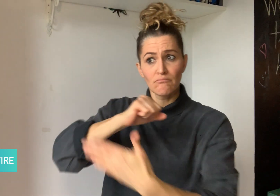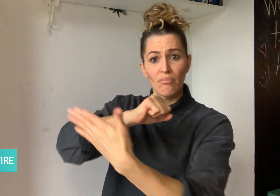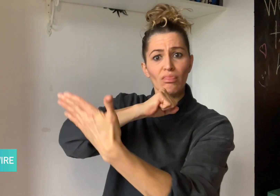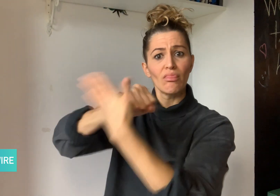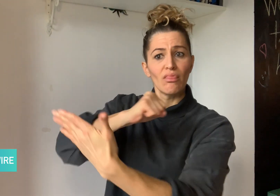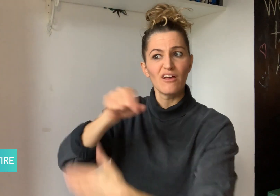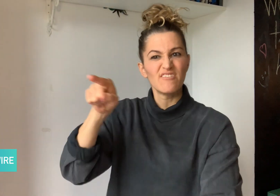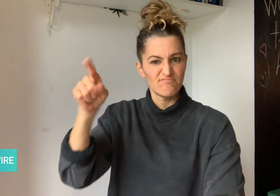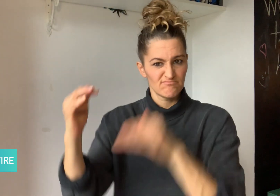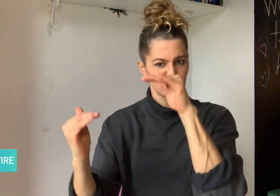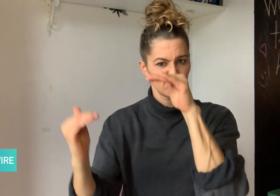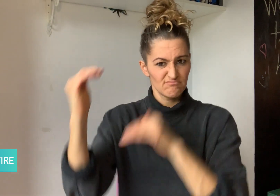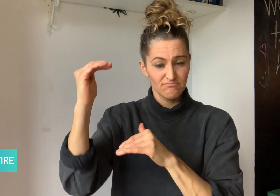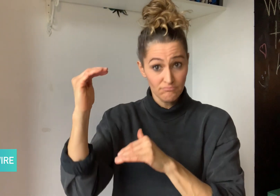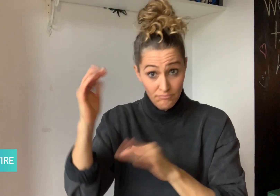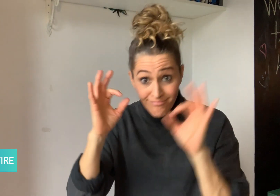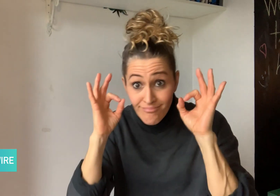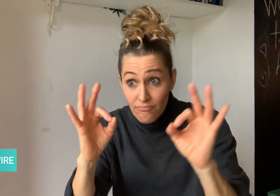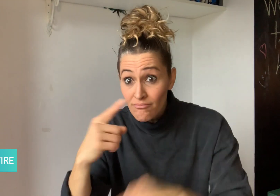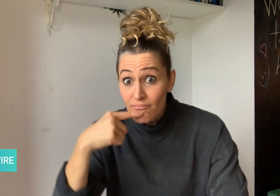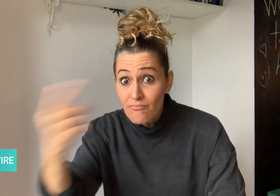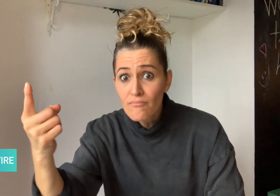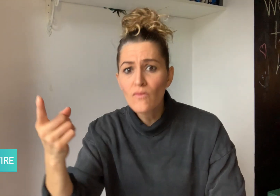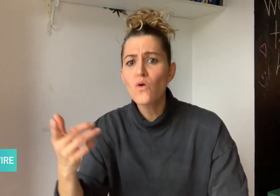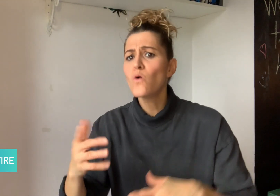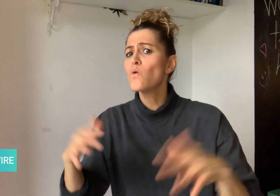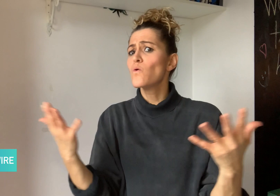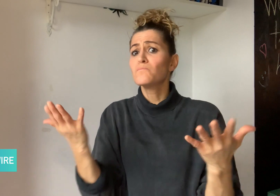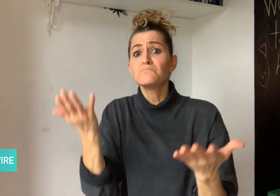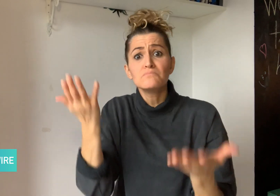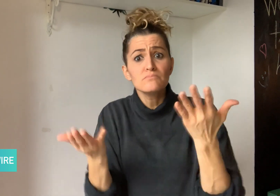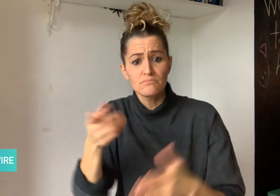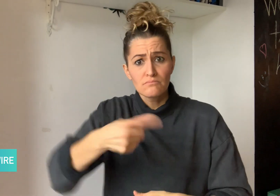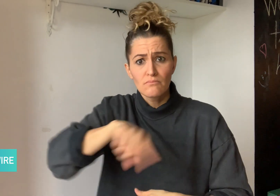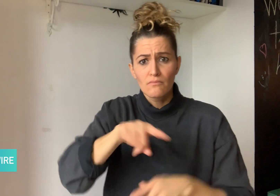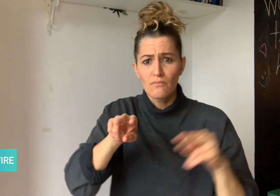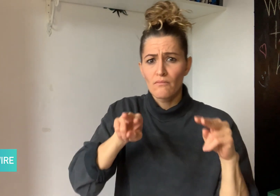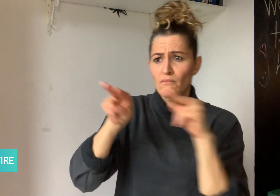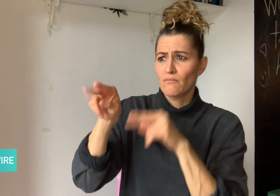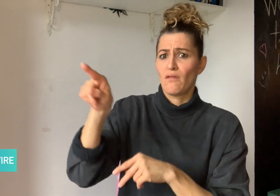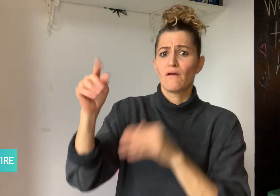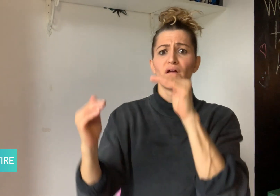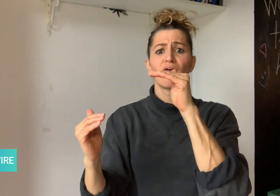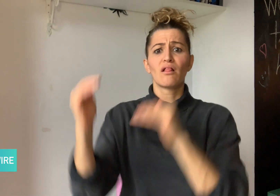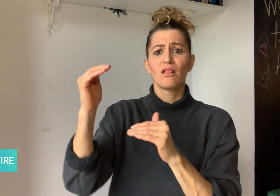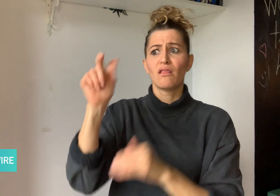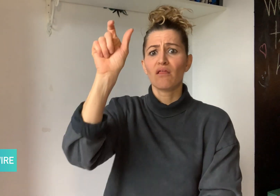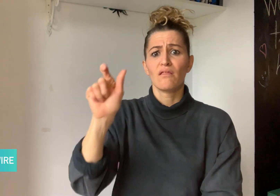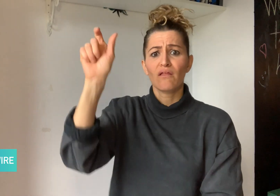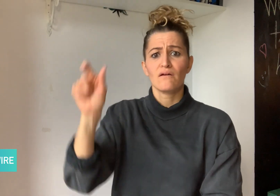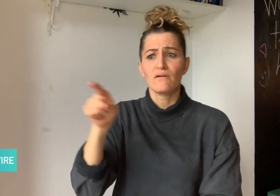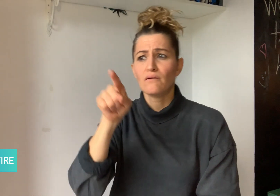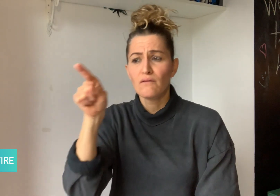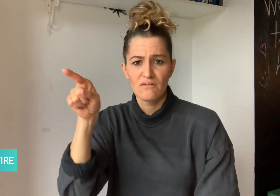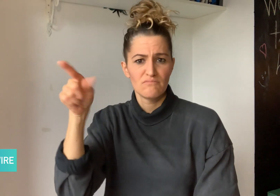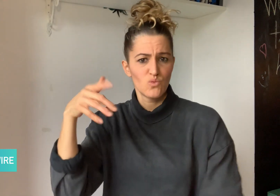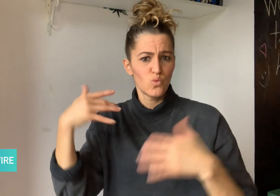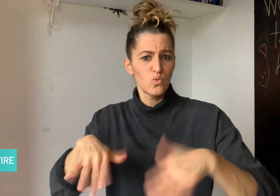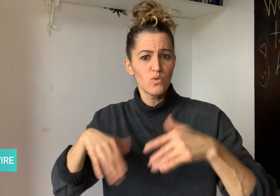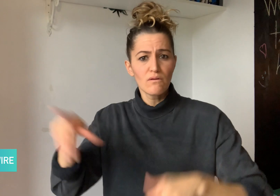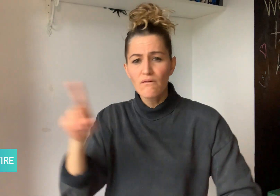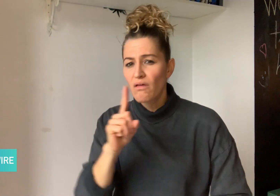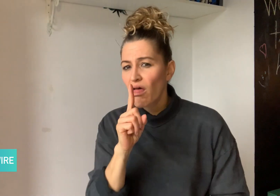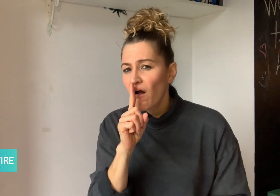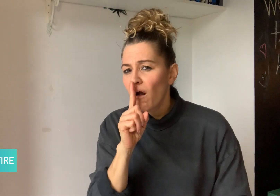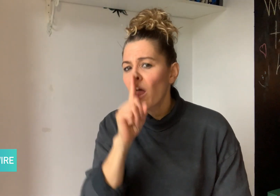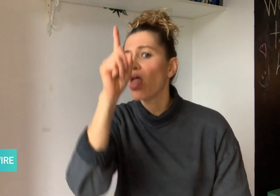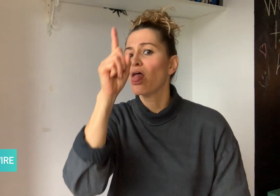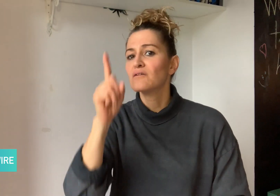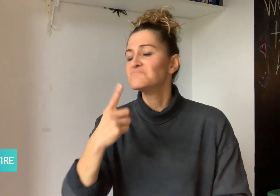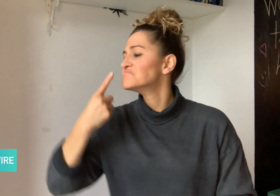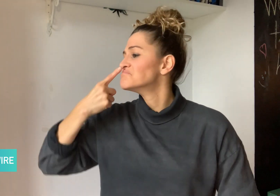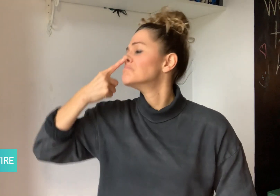Sometimes, elites could be considered snobby, selfish, powerful,